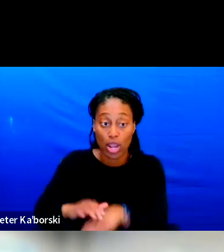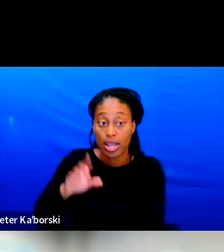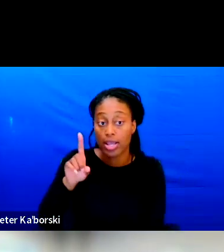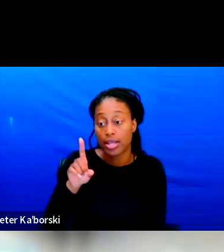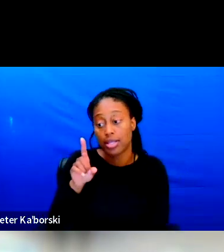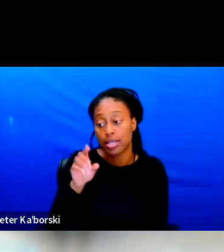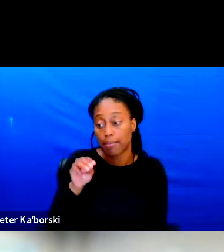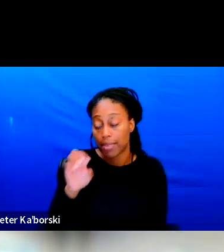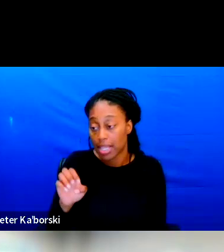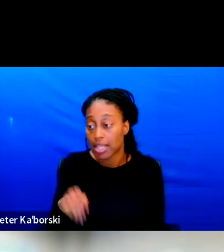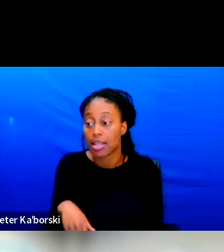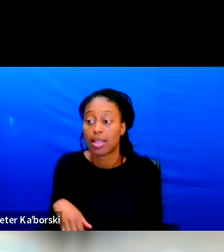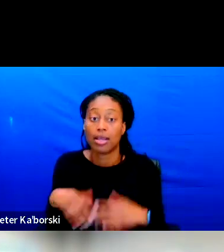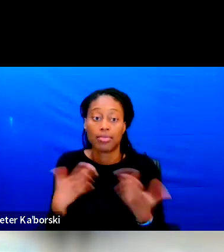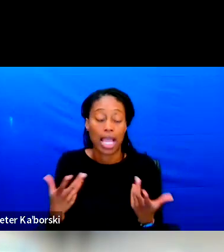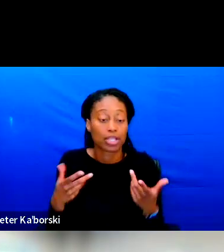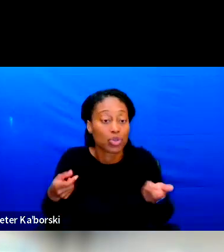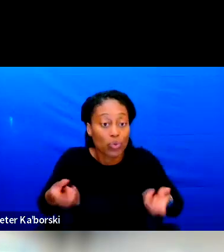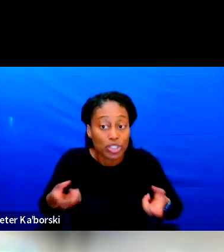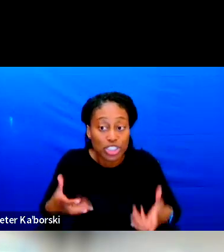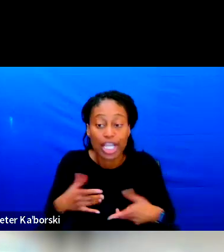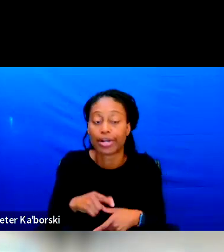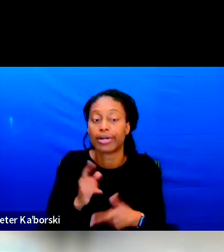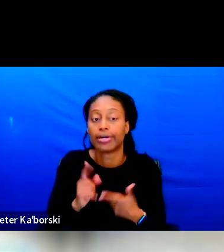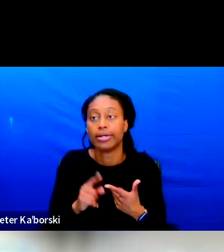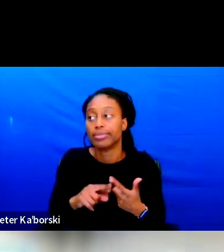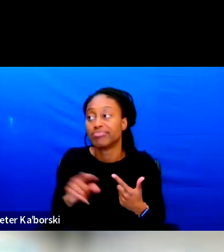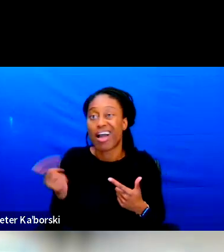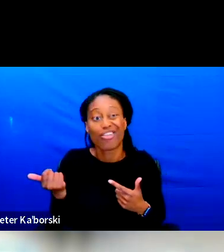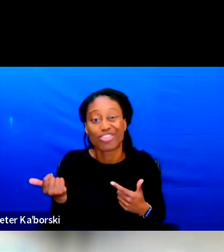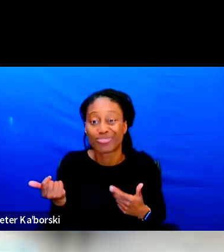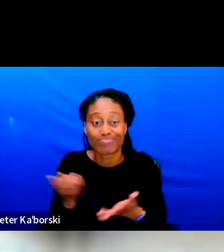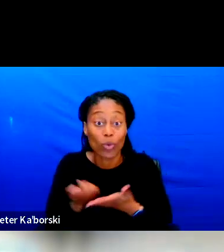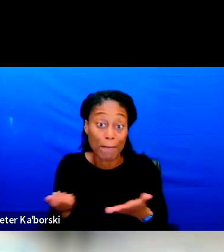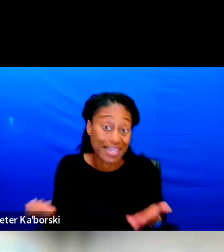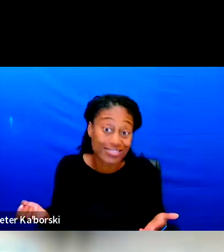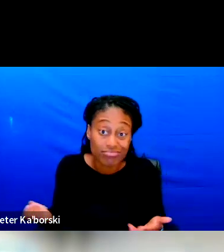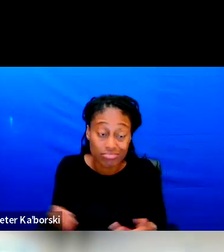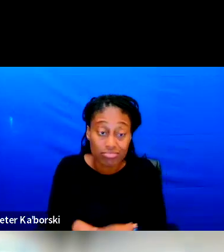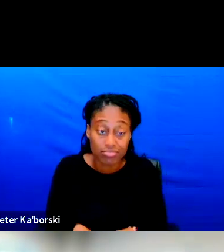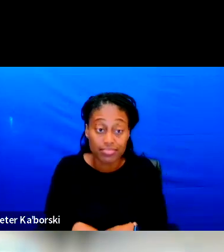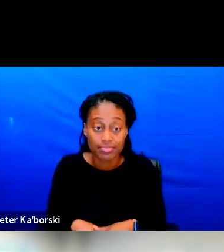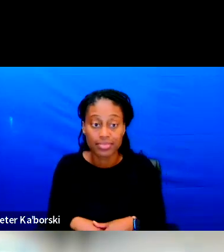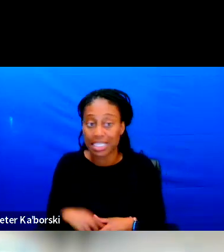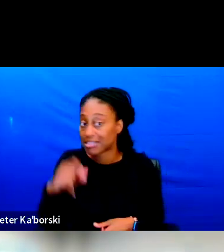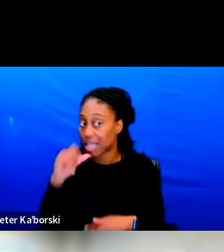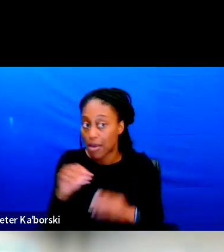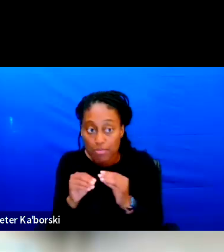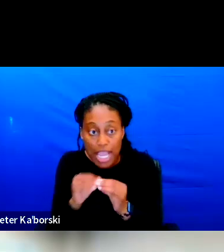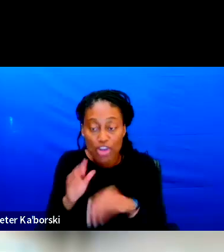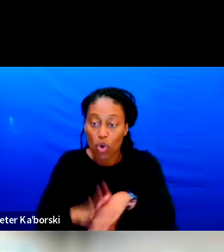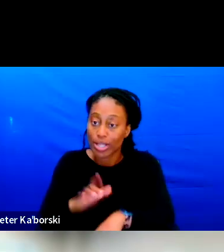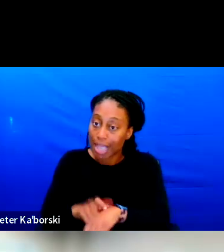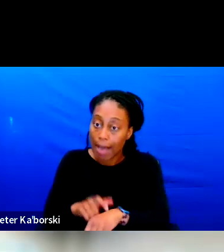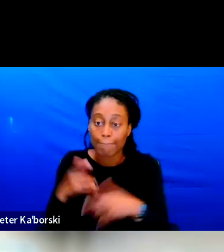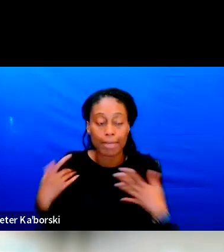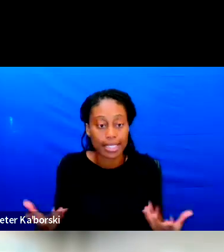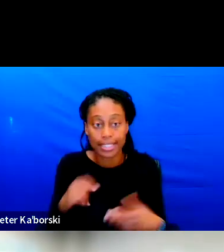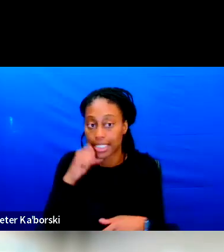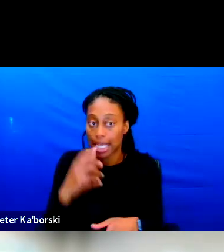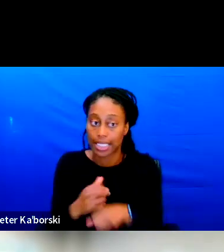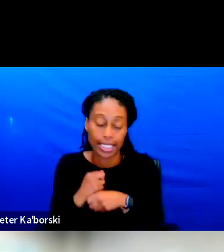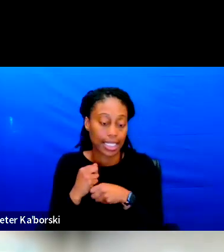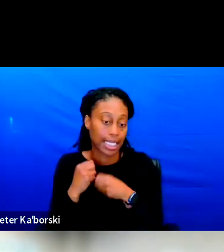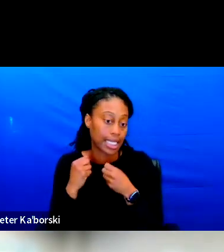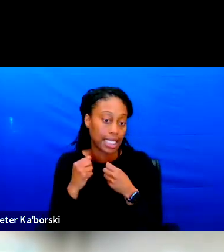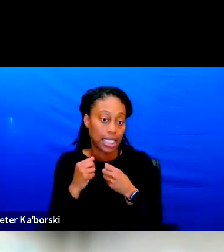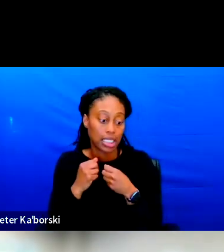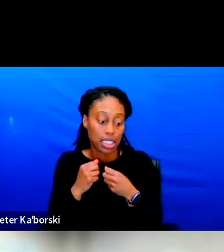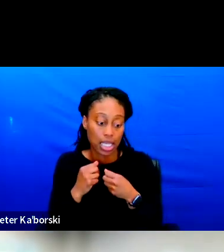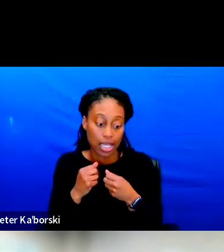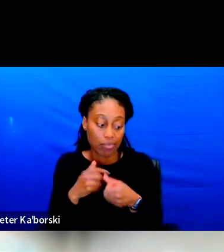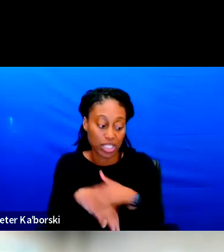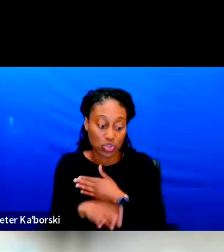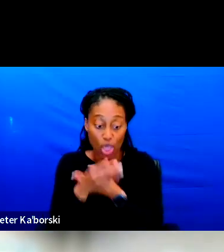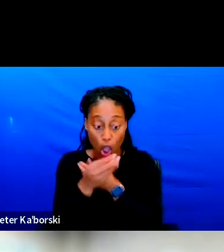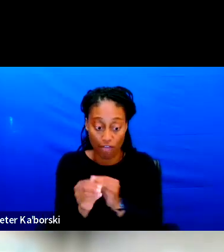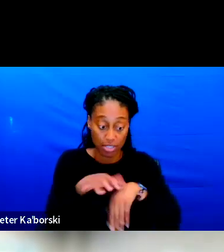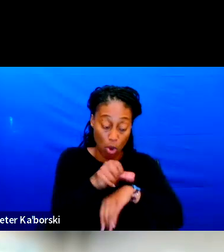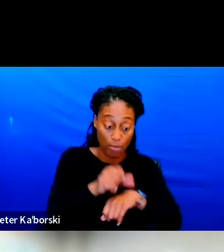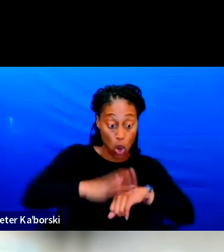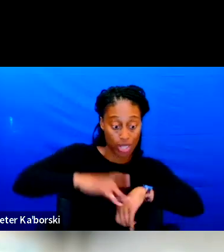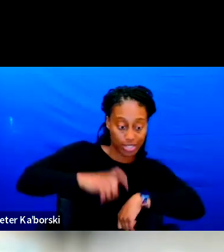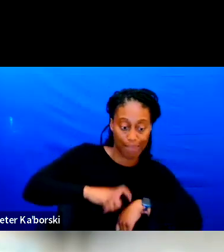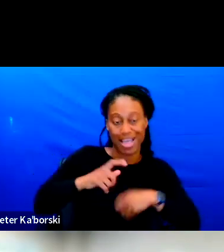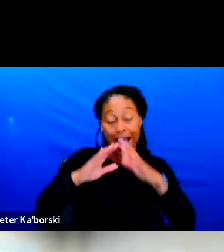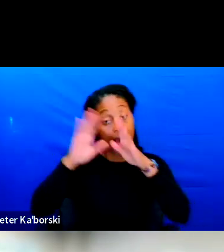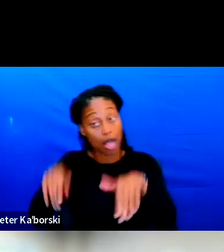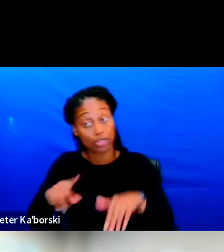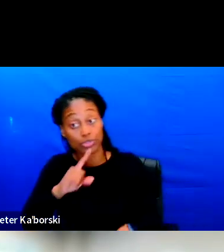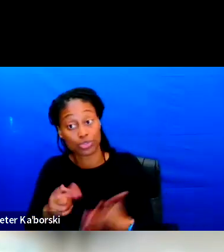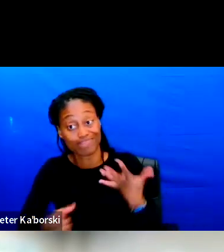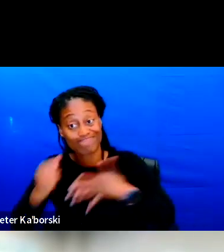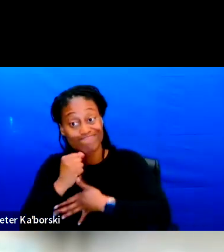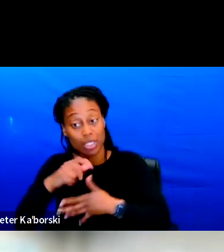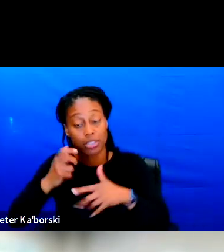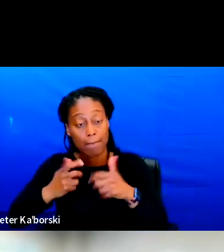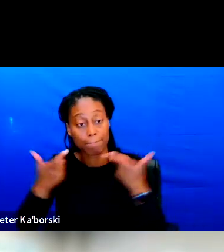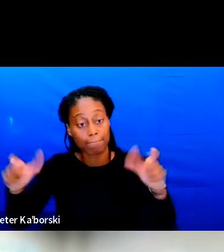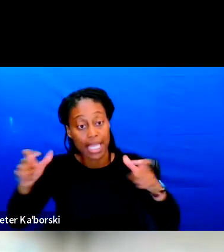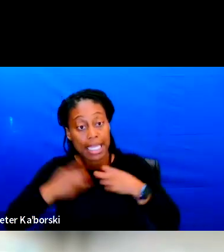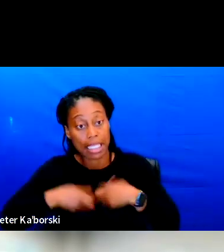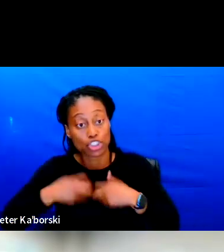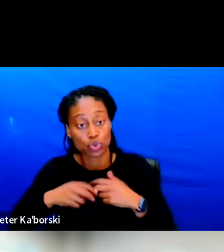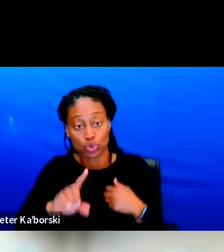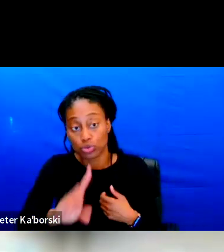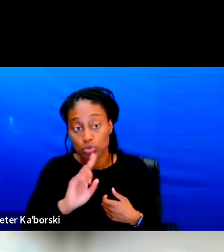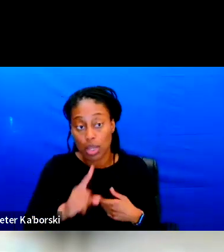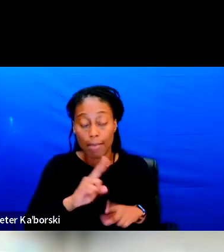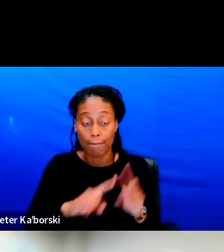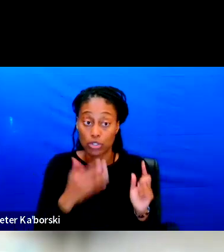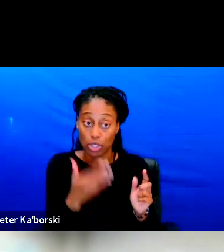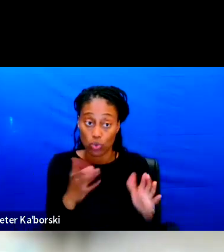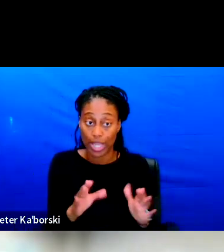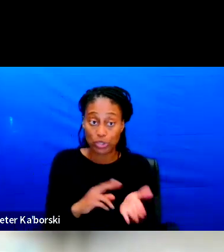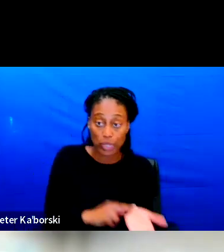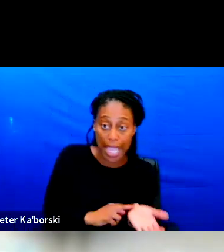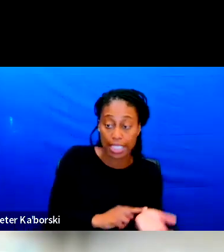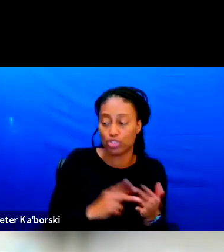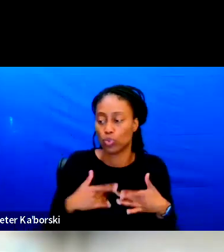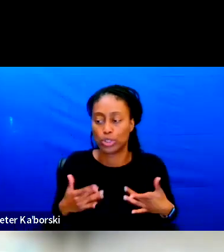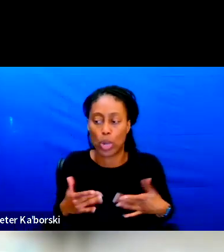Tom Olin: You know, the wheelchairs, and other other equipment are are not being repaired on time. You're not. You're not getting seating on time. That's yeah. It's one that you know. Housing is definitely a big issue. And and it is a way good way to gauge, you know. To